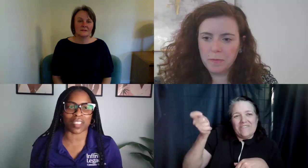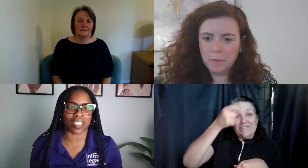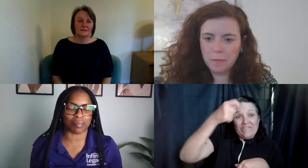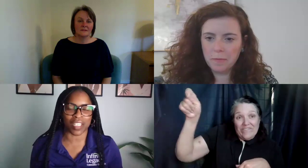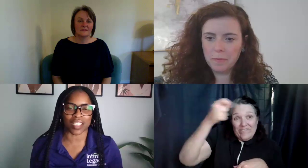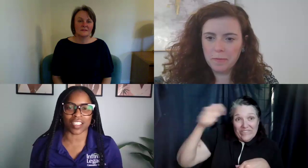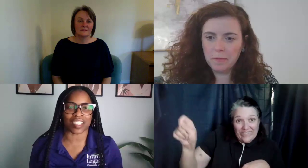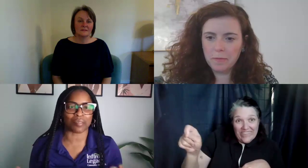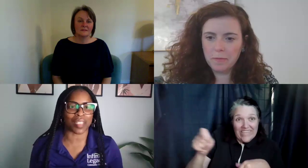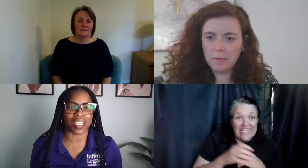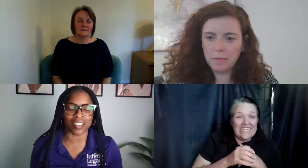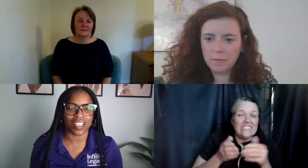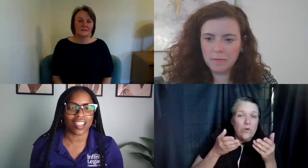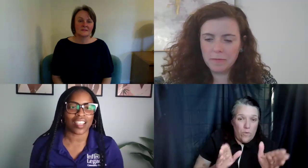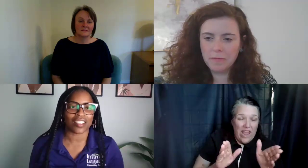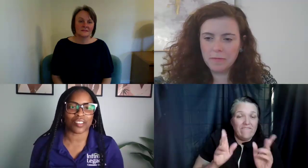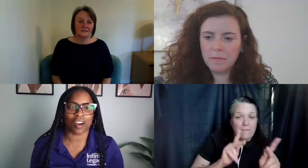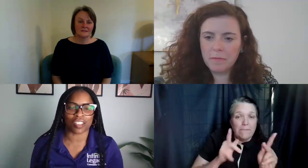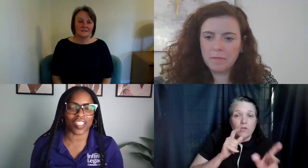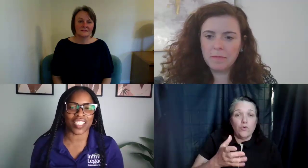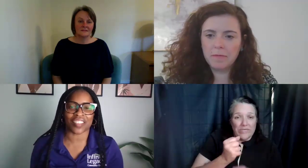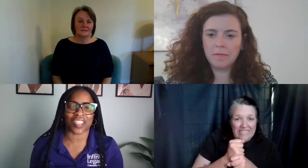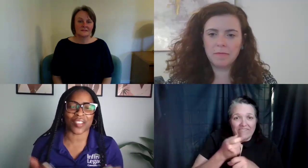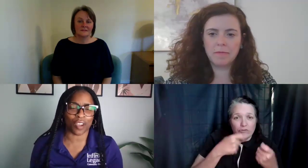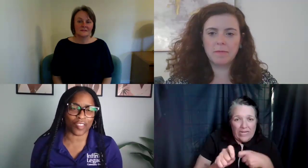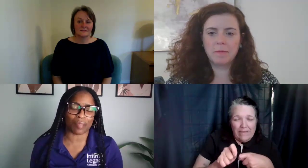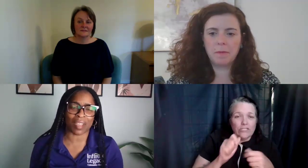recipients to compete and do all the things that they thought they may